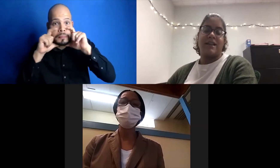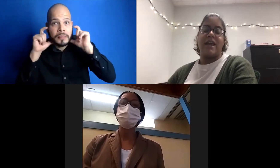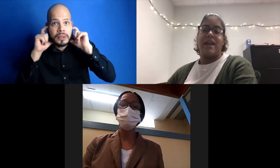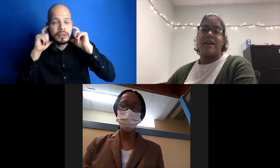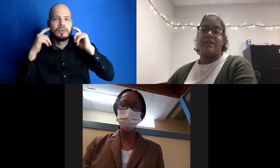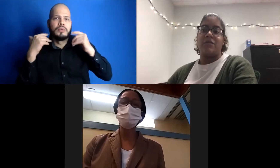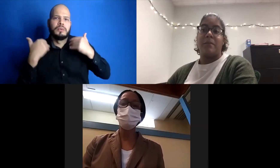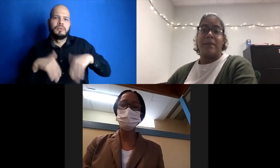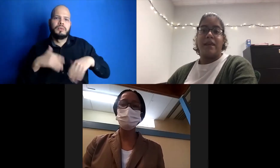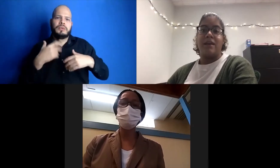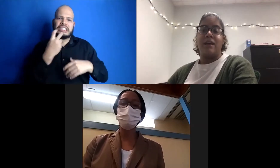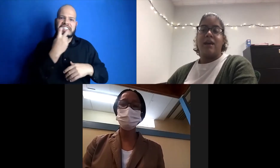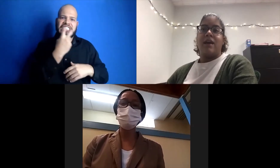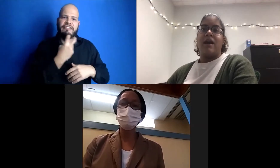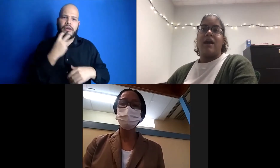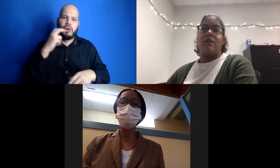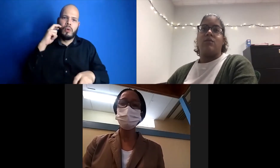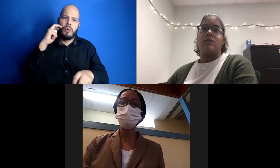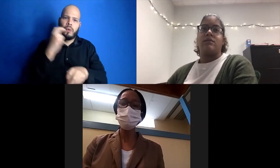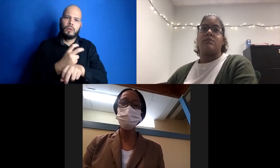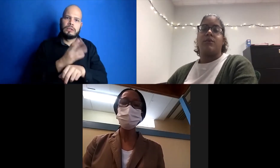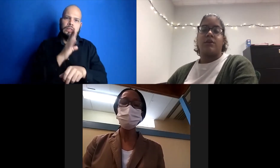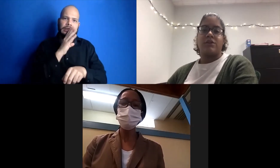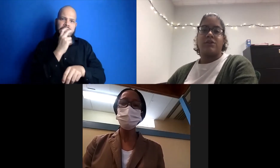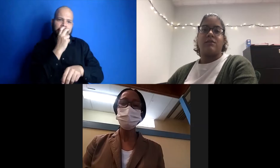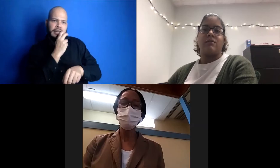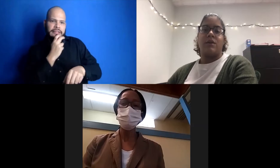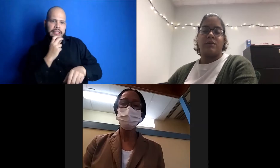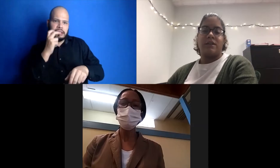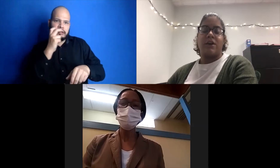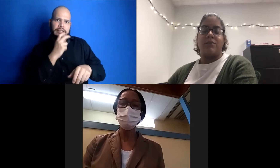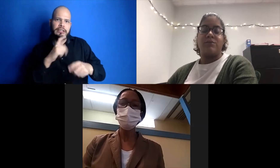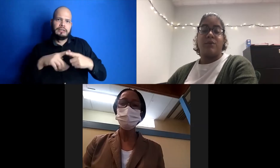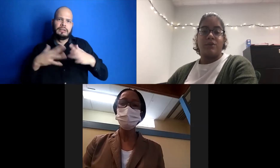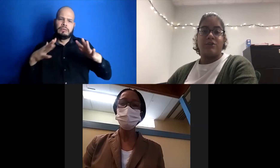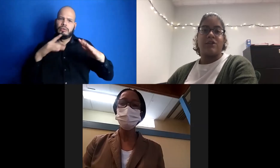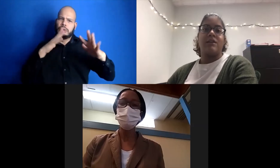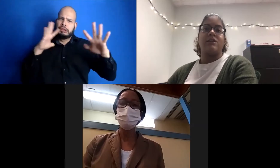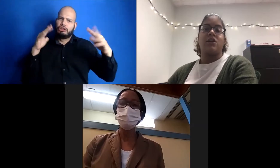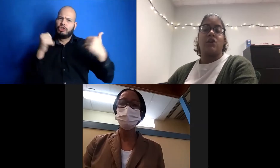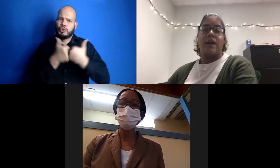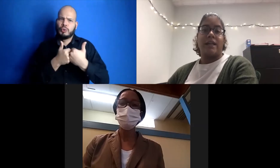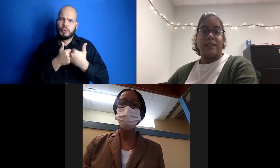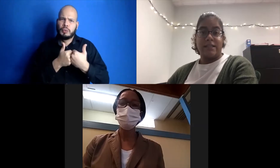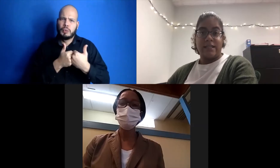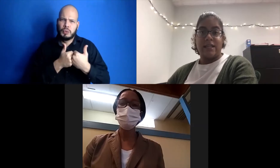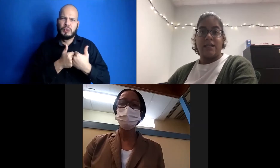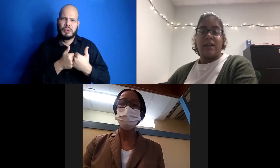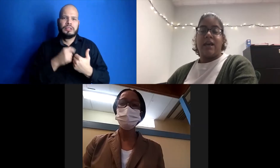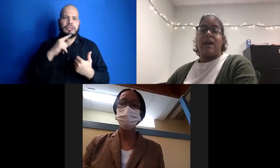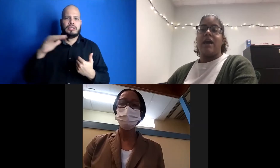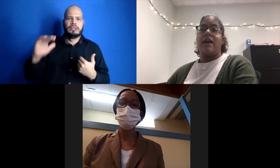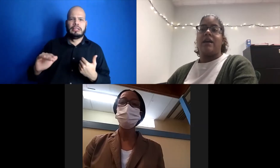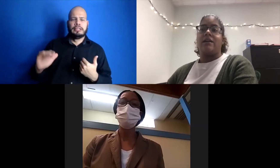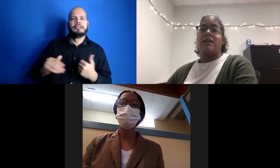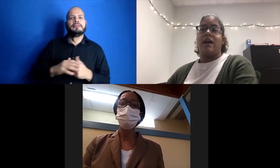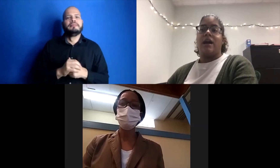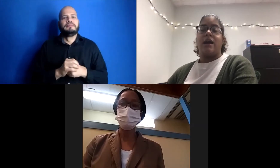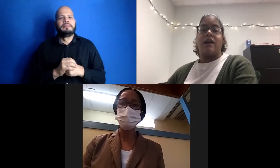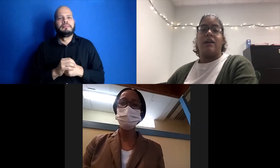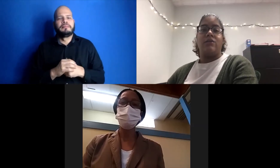and for me I was pushed when I was younger I was pushed to learn how to listen and I used